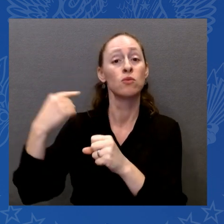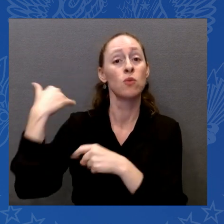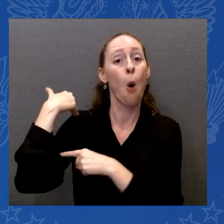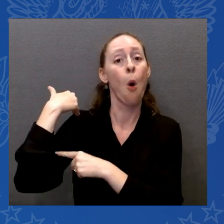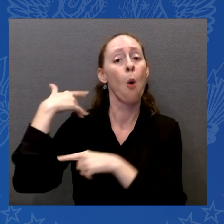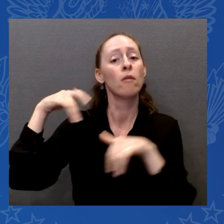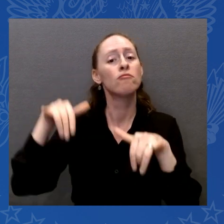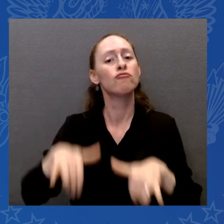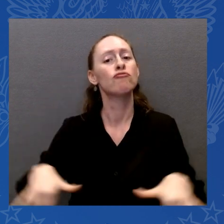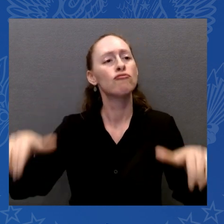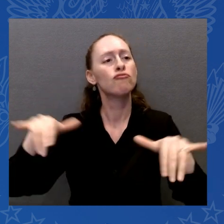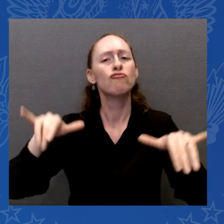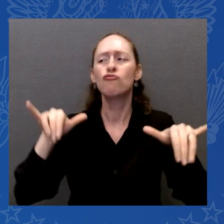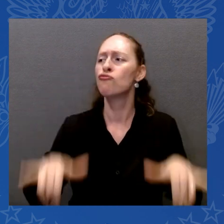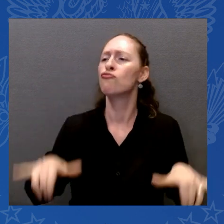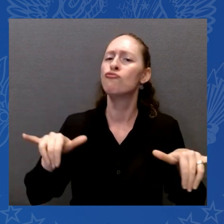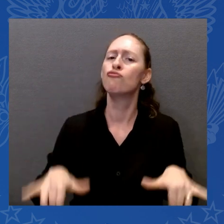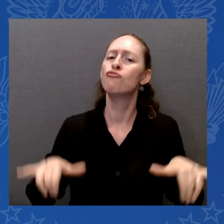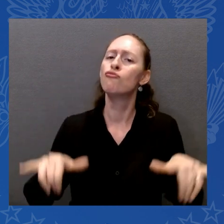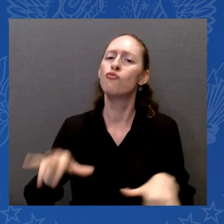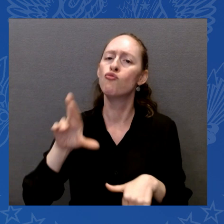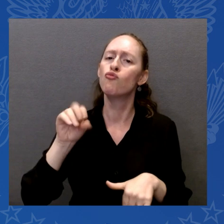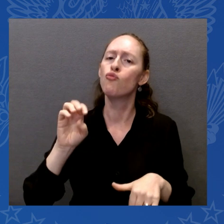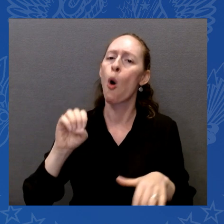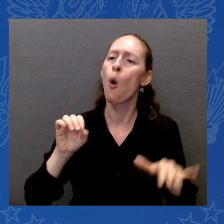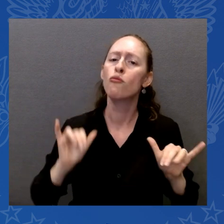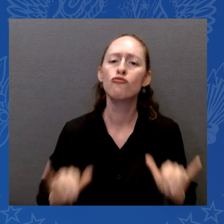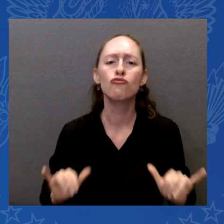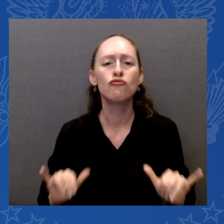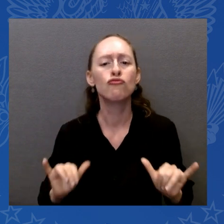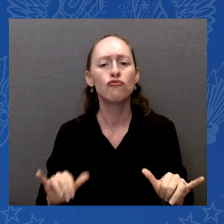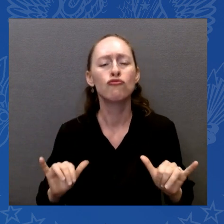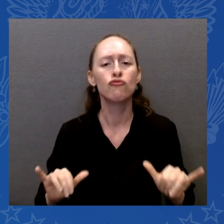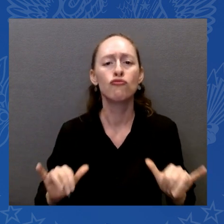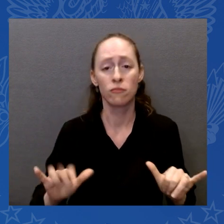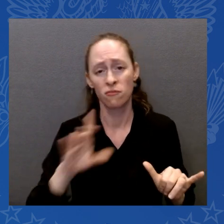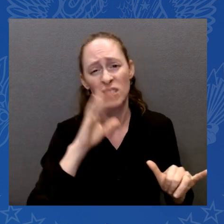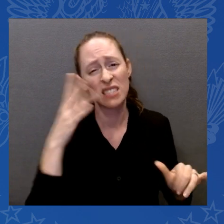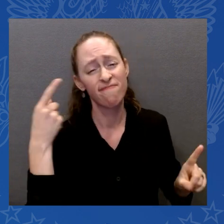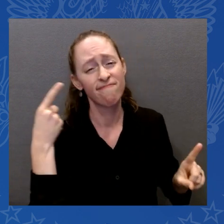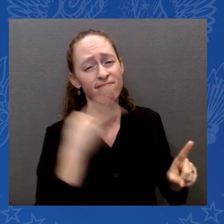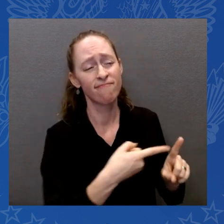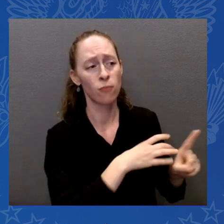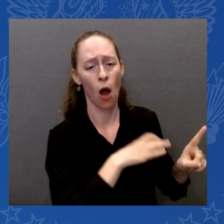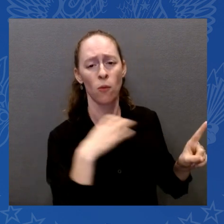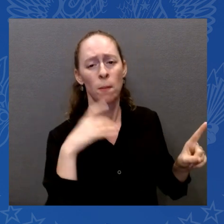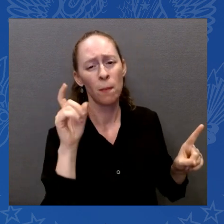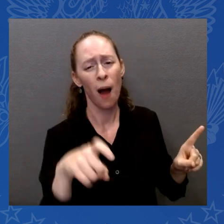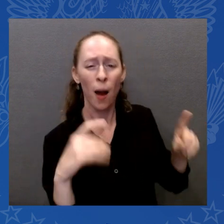and do it once and for all. But right now, we have -- we're short a handful of votes.